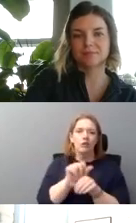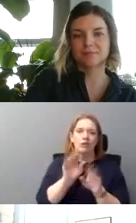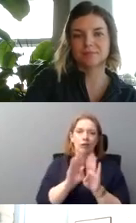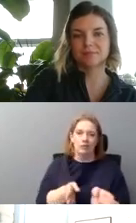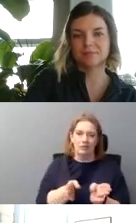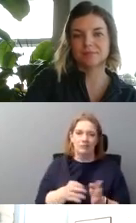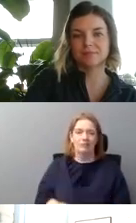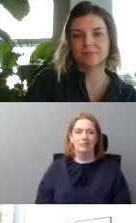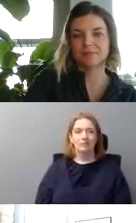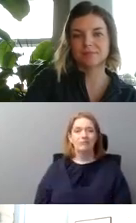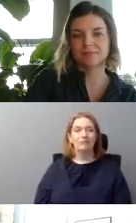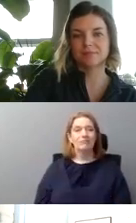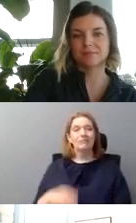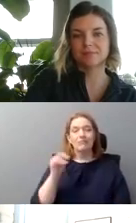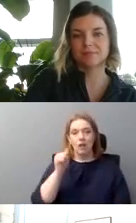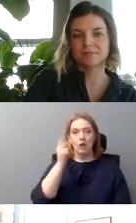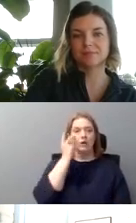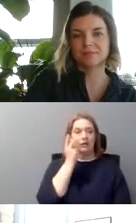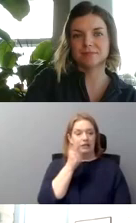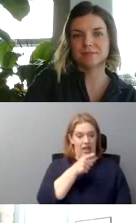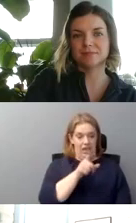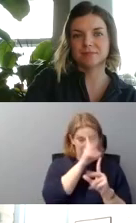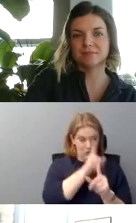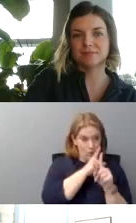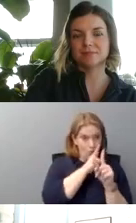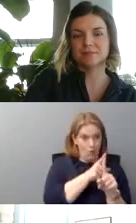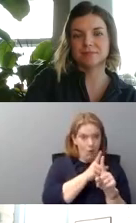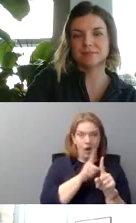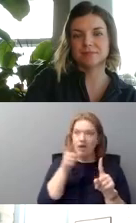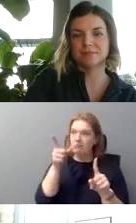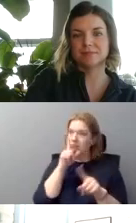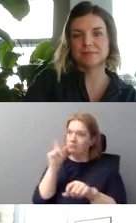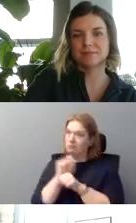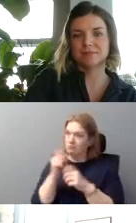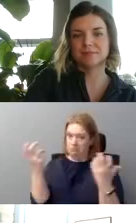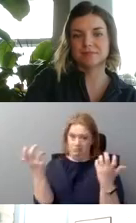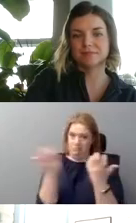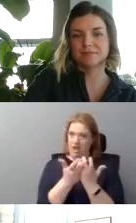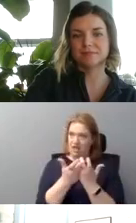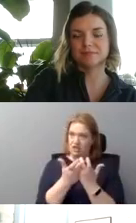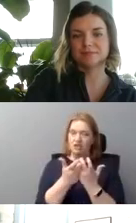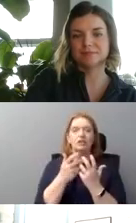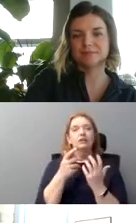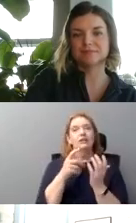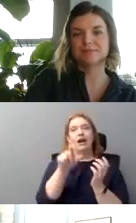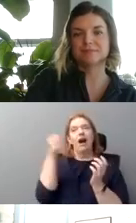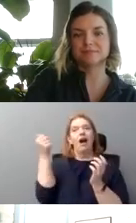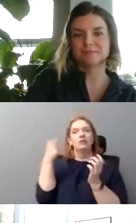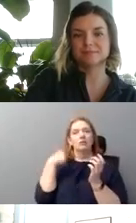where his intention meets manifestation in a way that we don't always get to have, so it stands